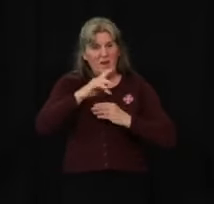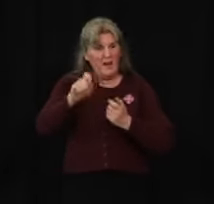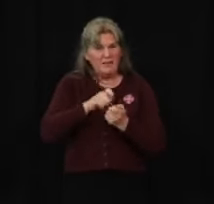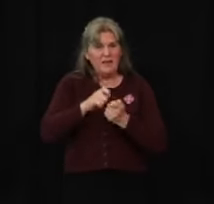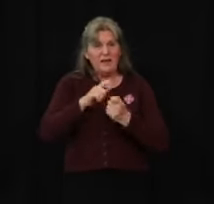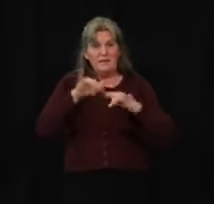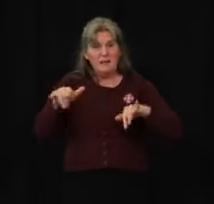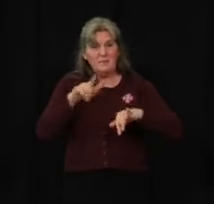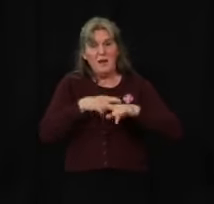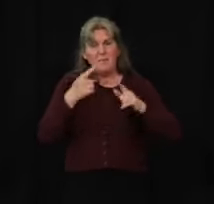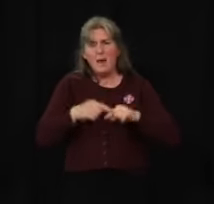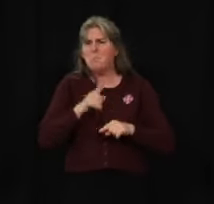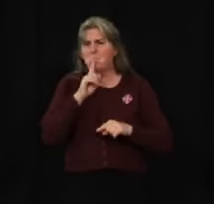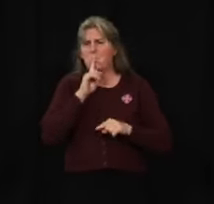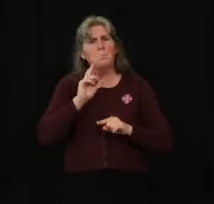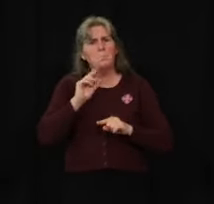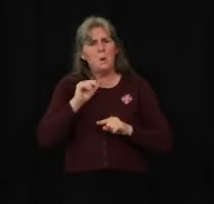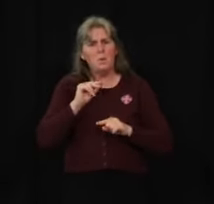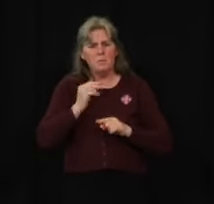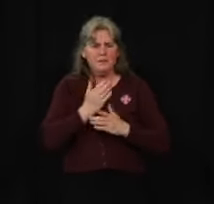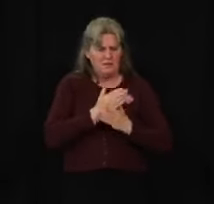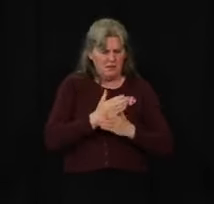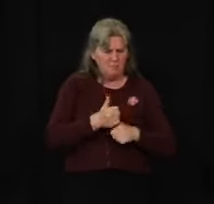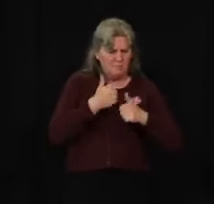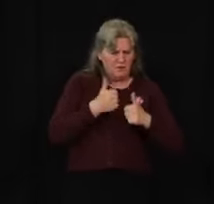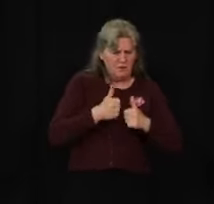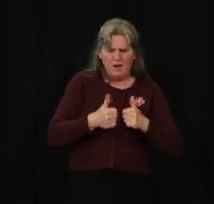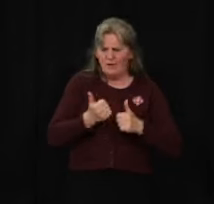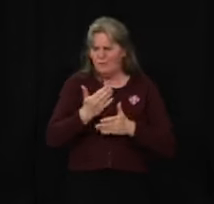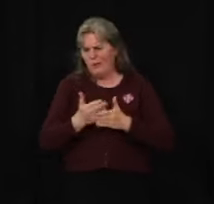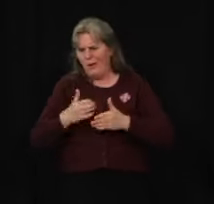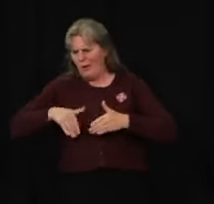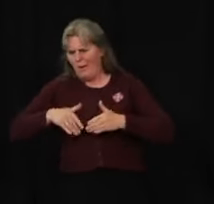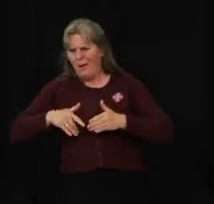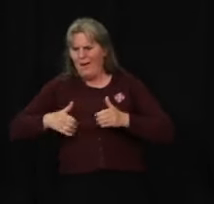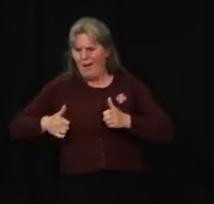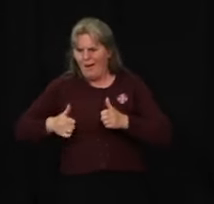to reopen again. Like I said from the beginning, it doesn't all start today but